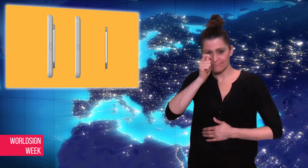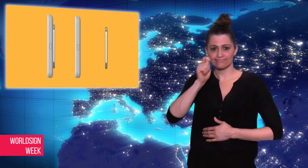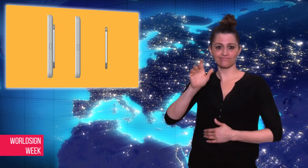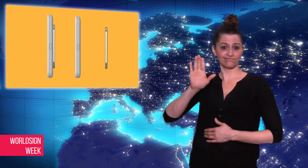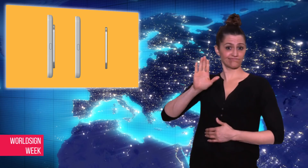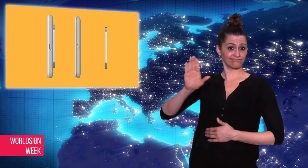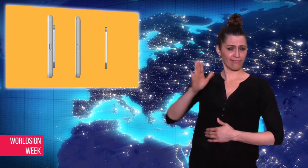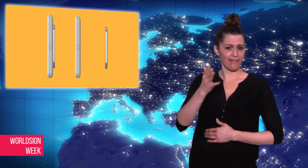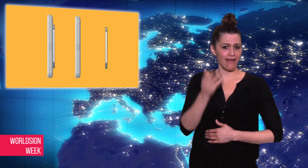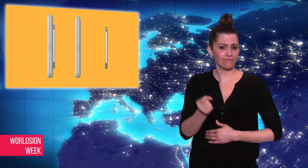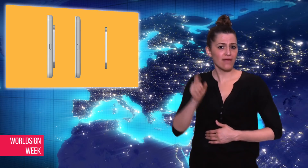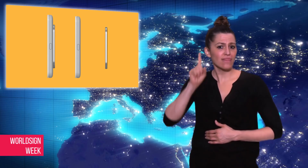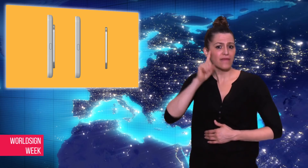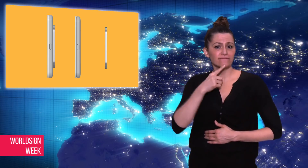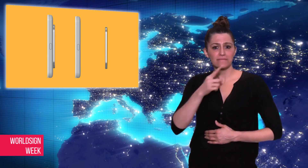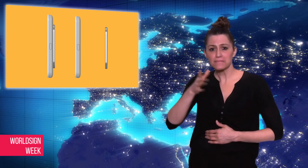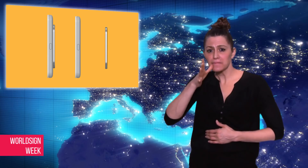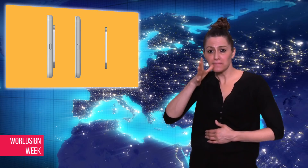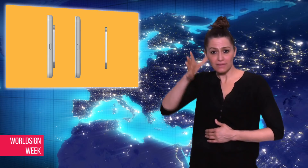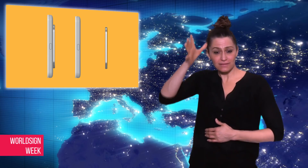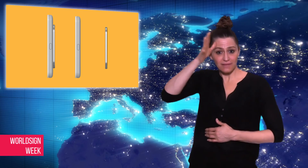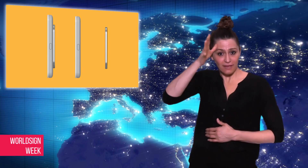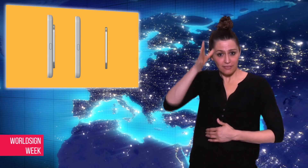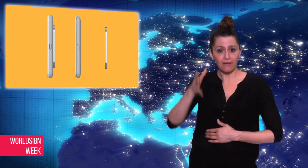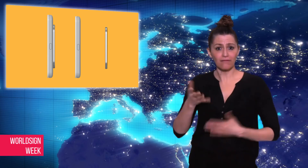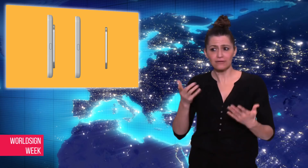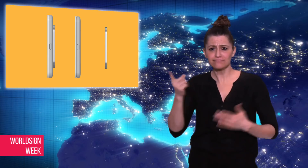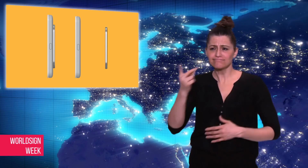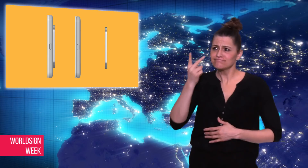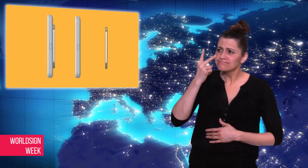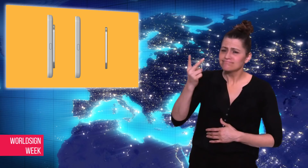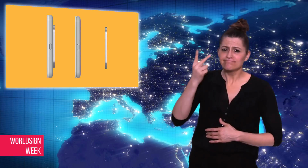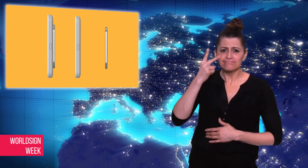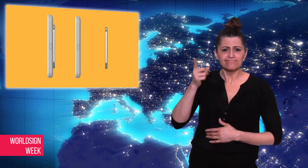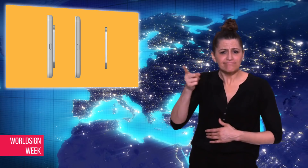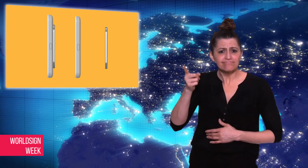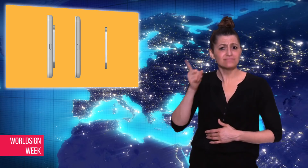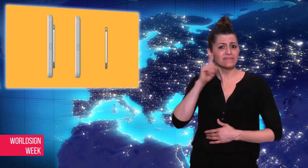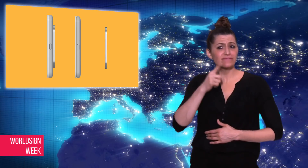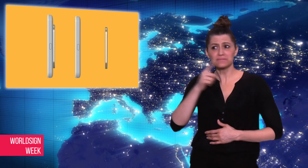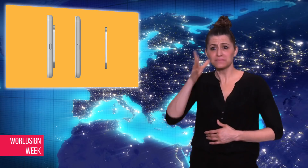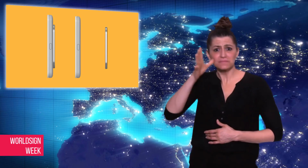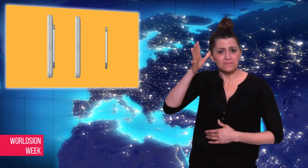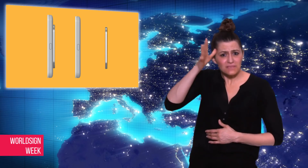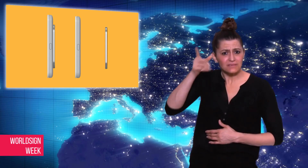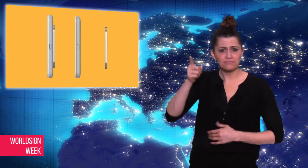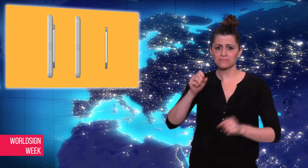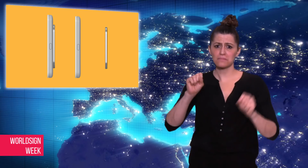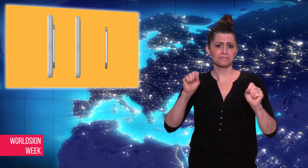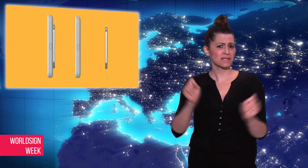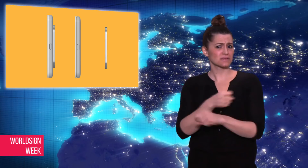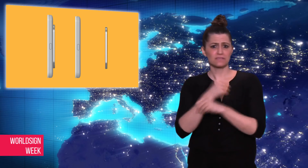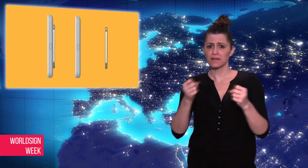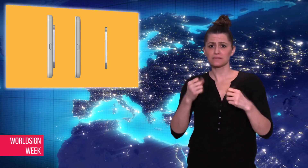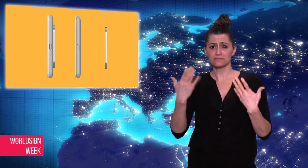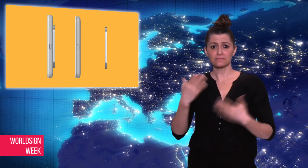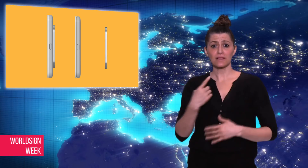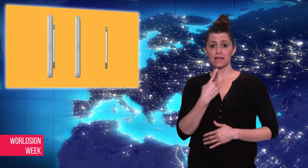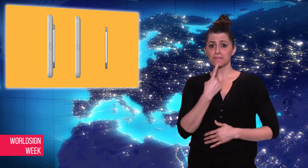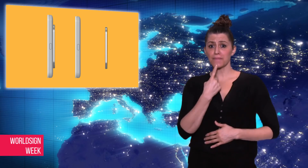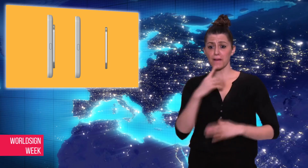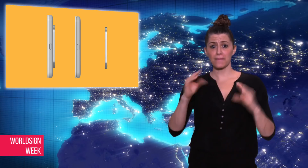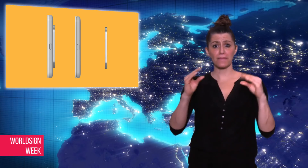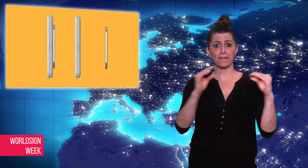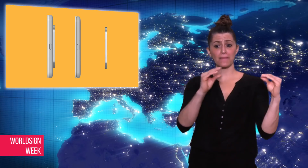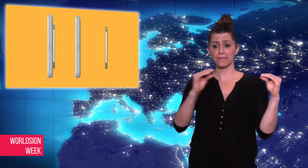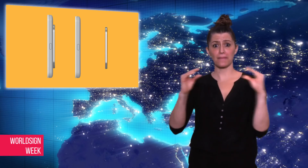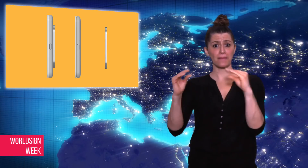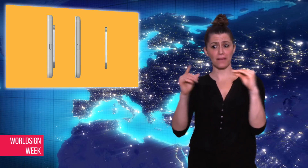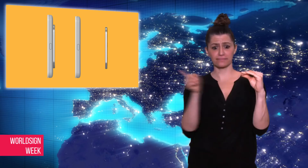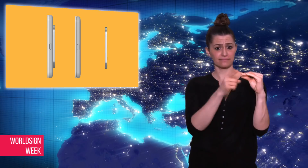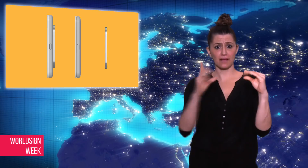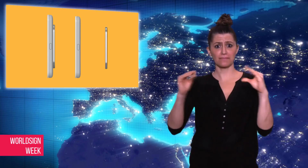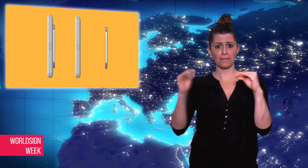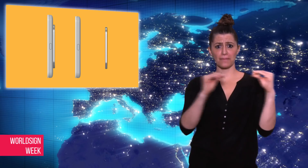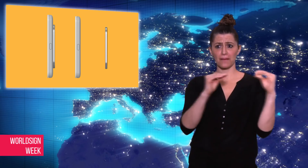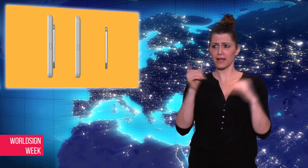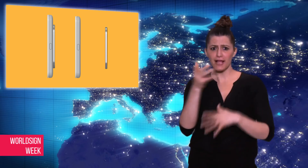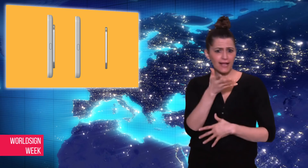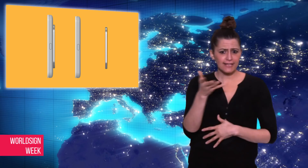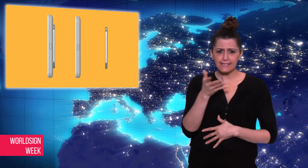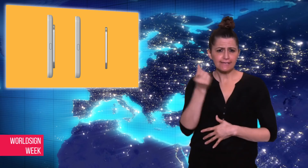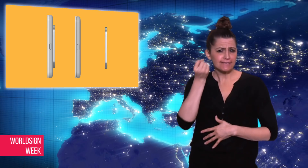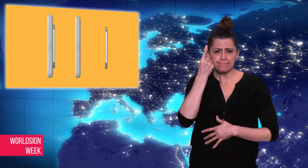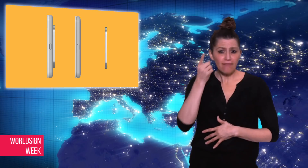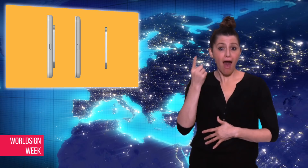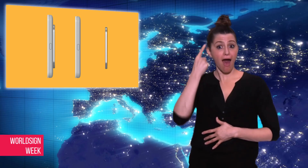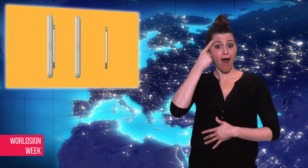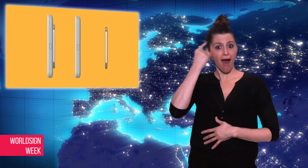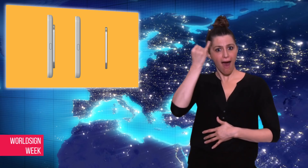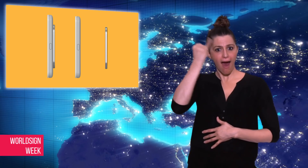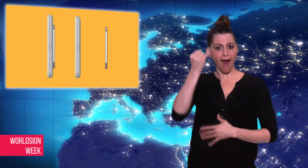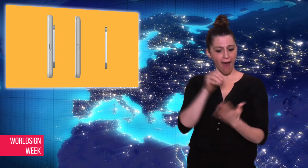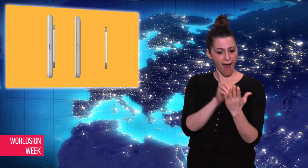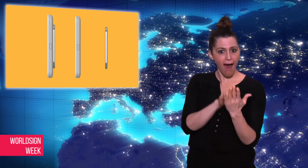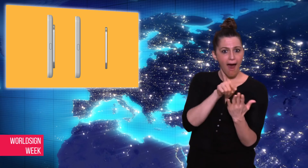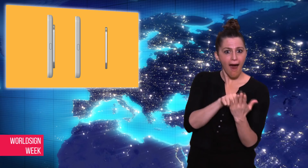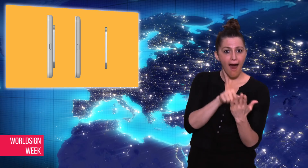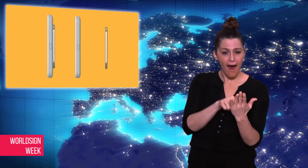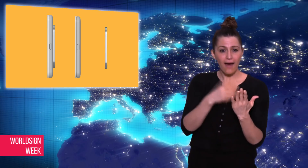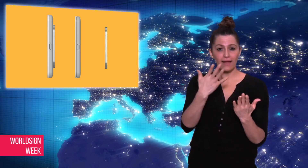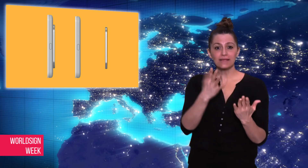Deaf parents who could not follow verbal conversations.